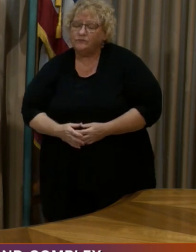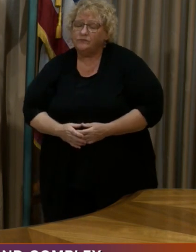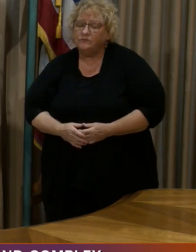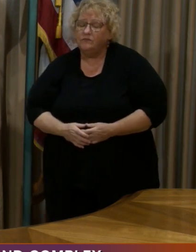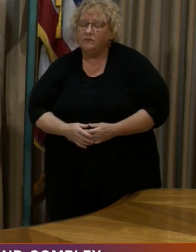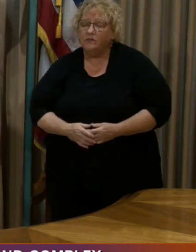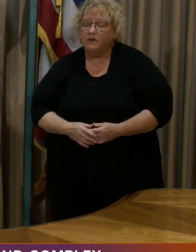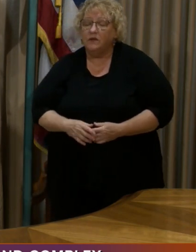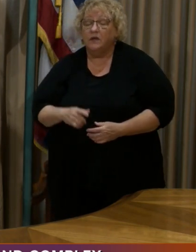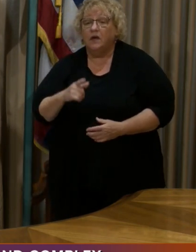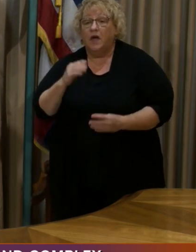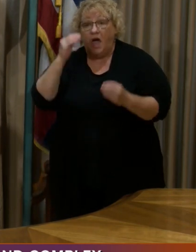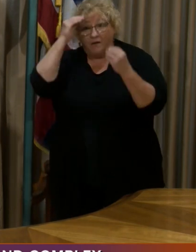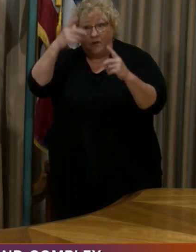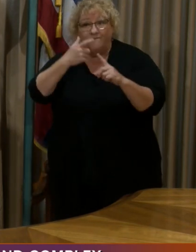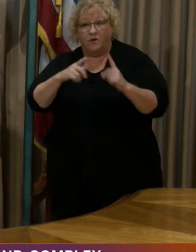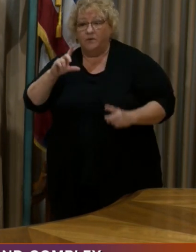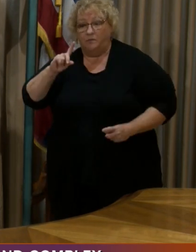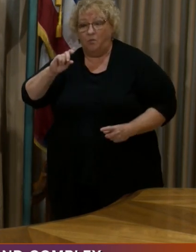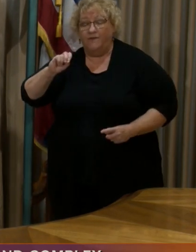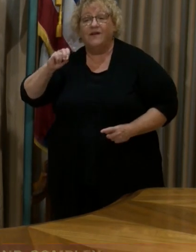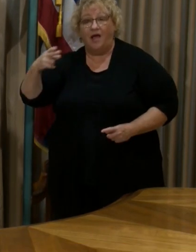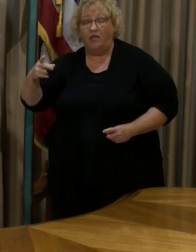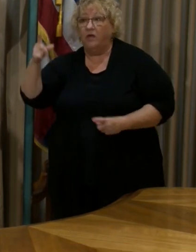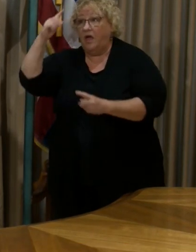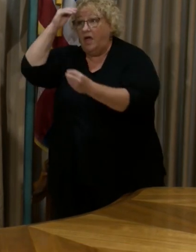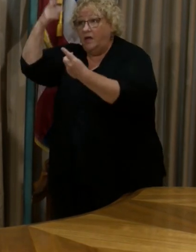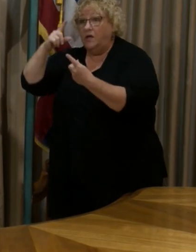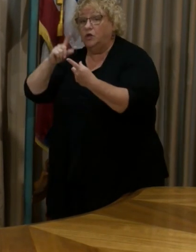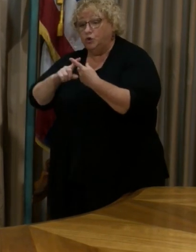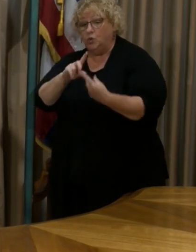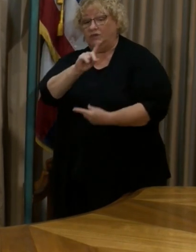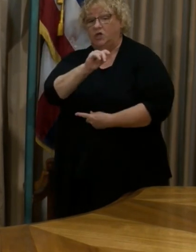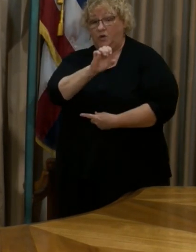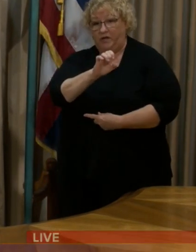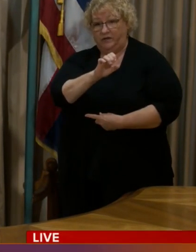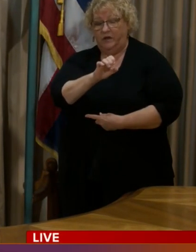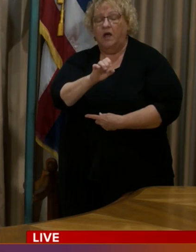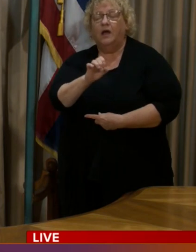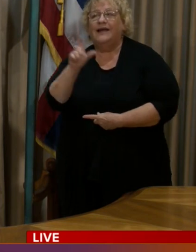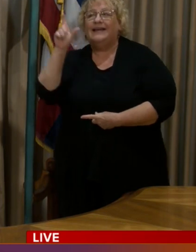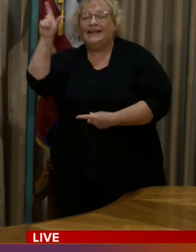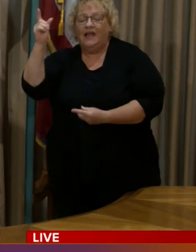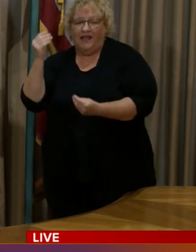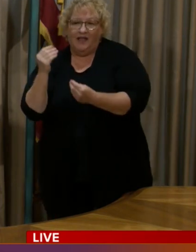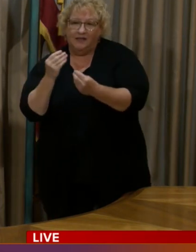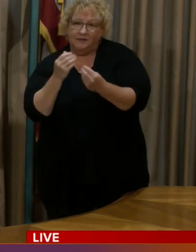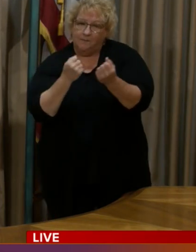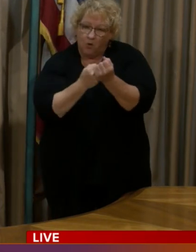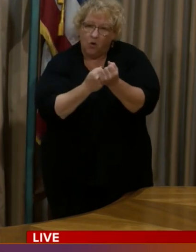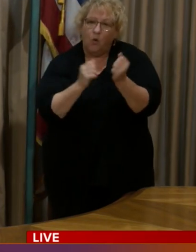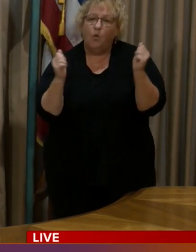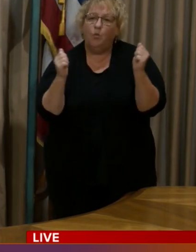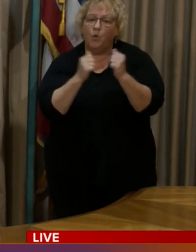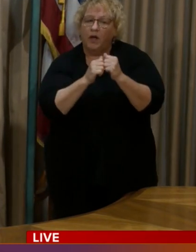THAT IS NO OFTEN SO WE ARE THANK YOU FOR THAT QUESTION THE INFORMATION PROVIDED BY THE